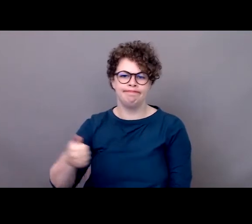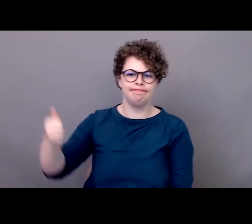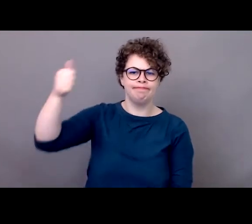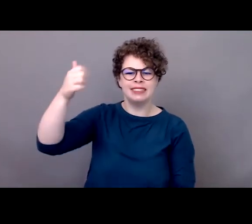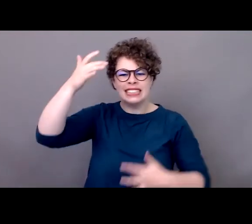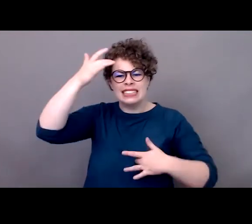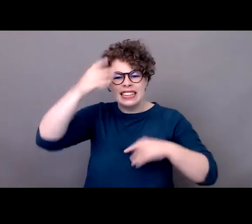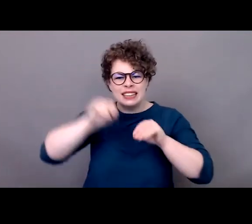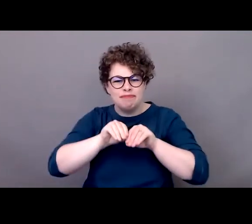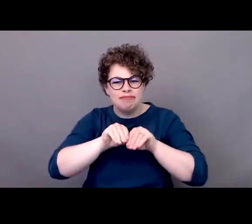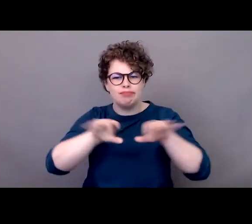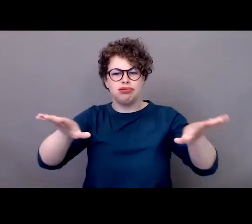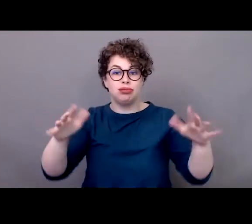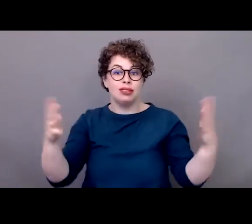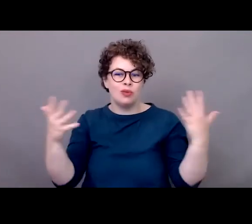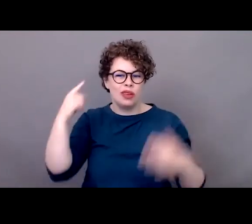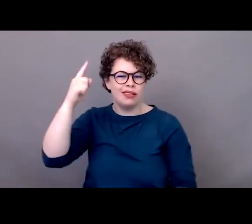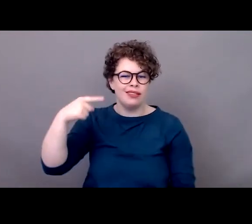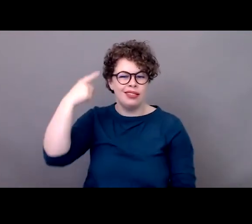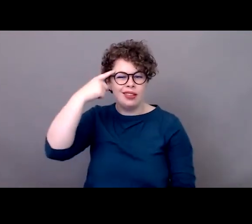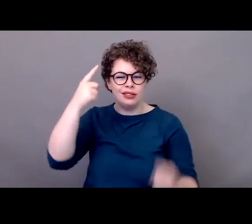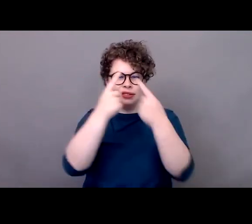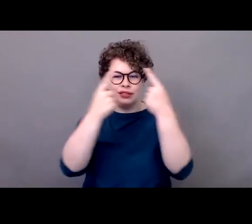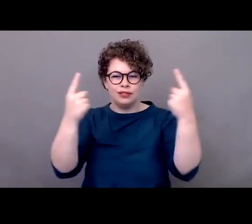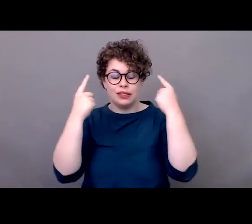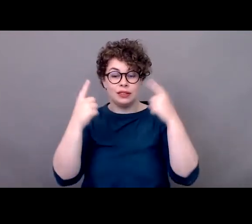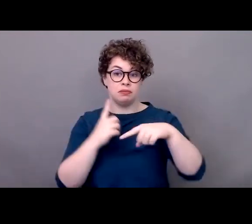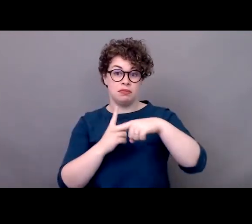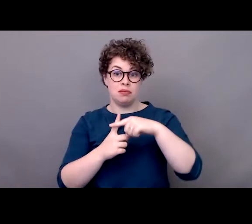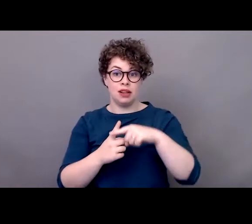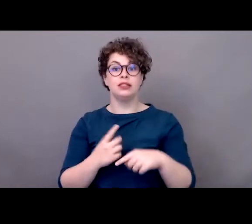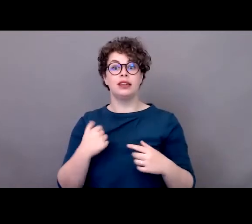Hygiene & Tropical Medicine and also one of the two directors of the disability centre there.